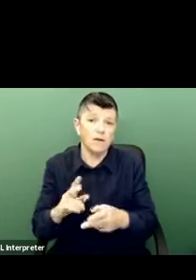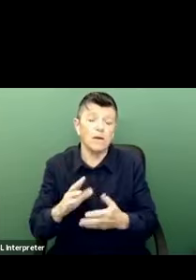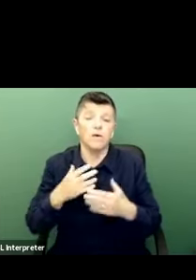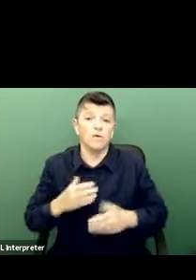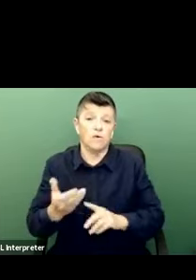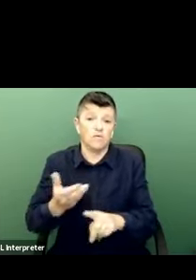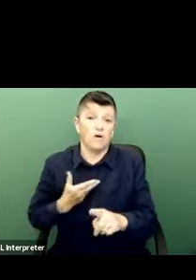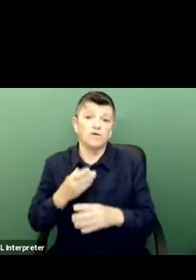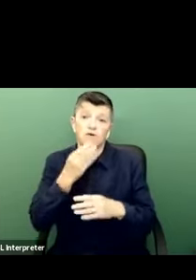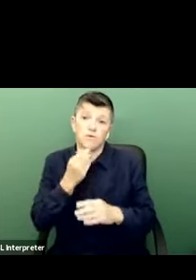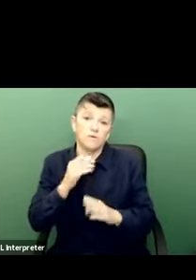In many context legislation